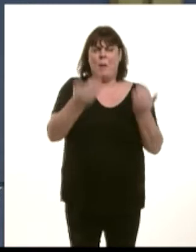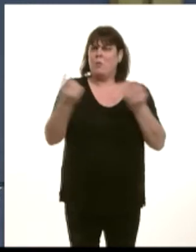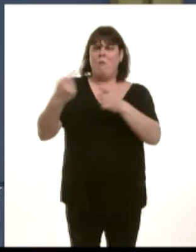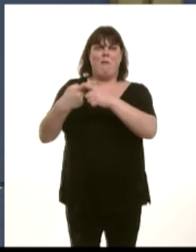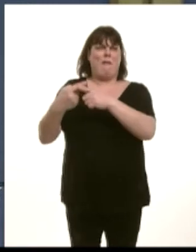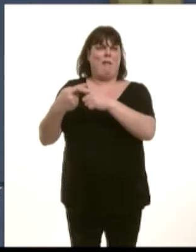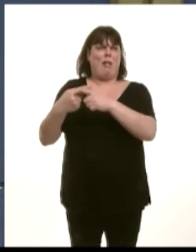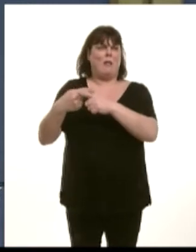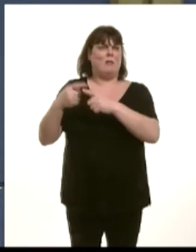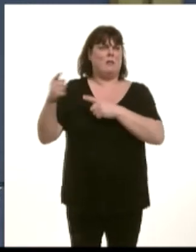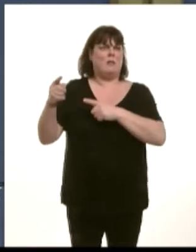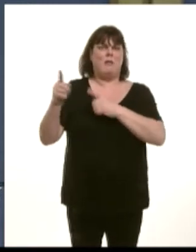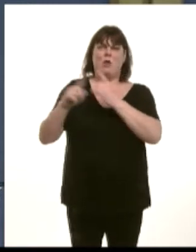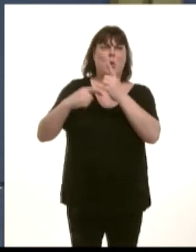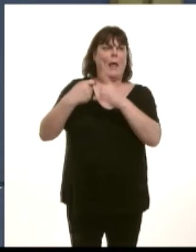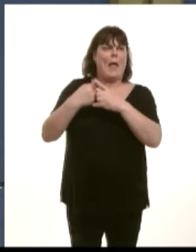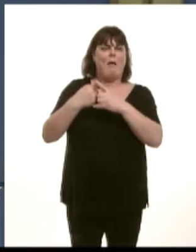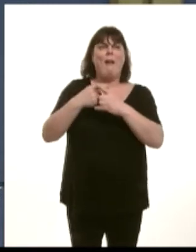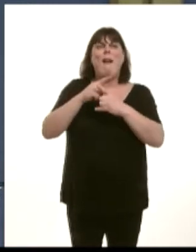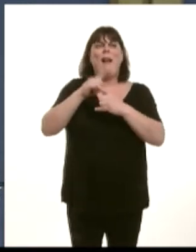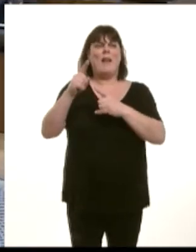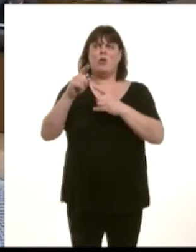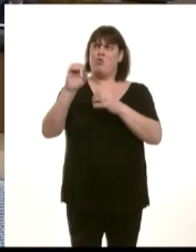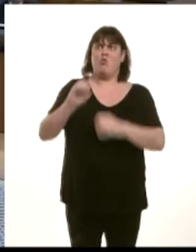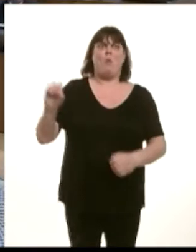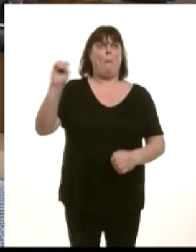not only in the rest of the UK, but also in Europe.